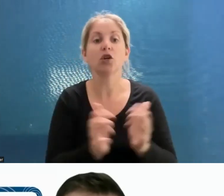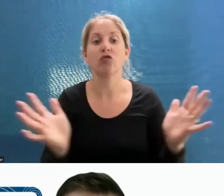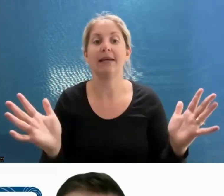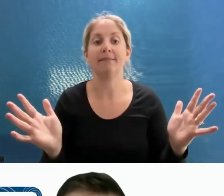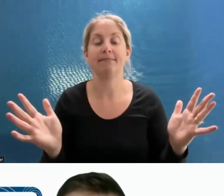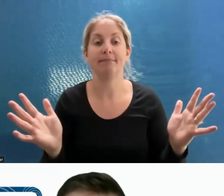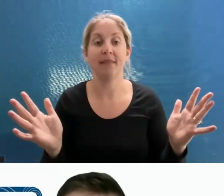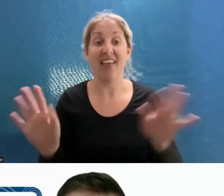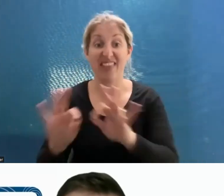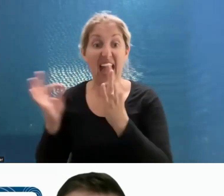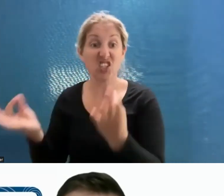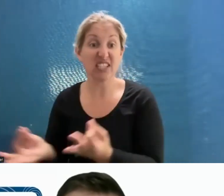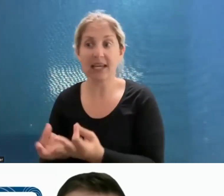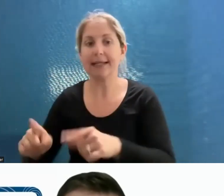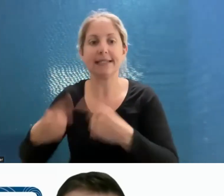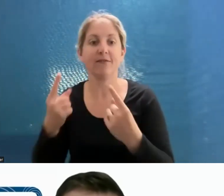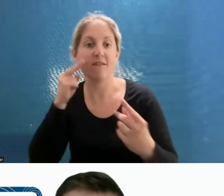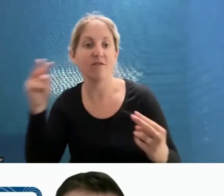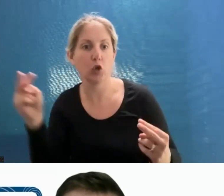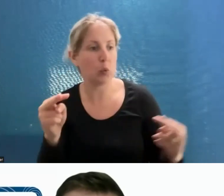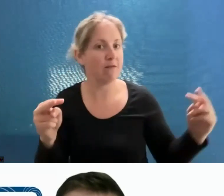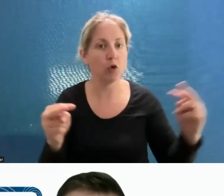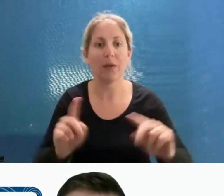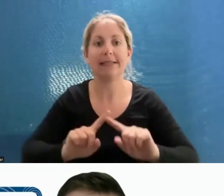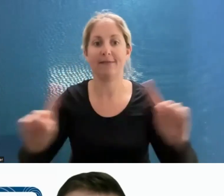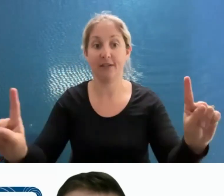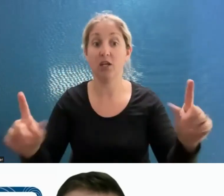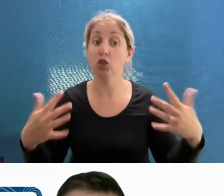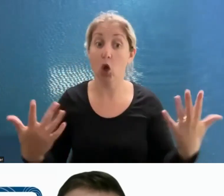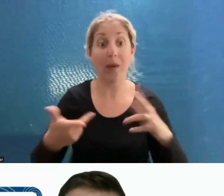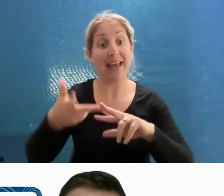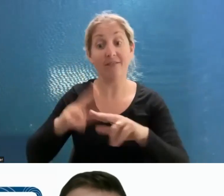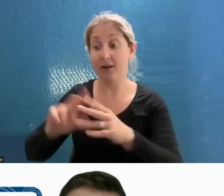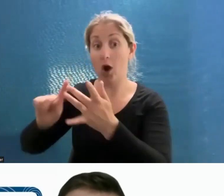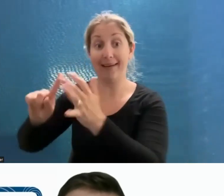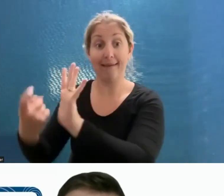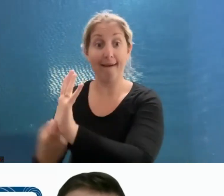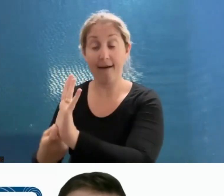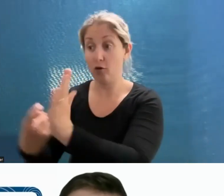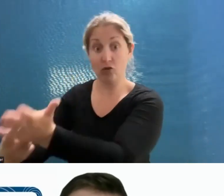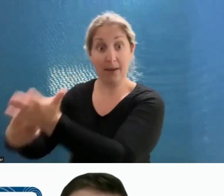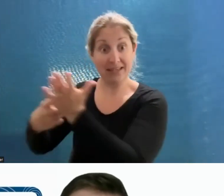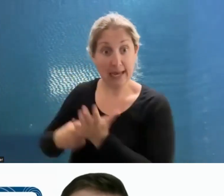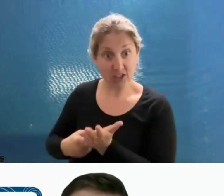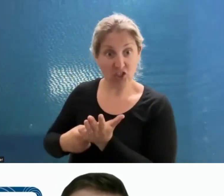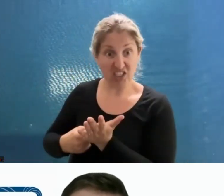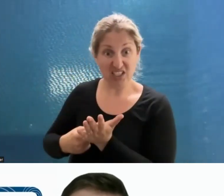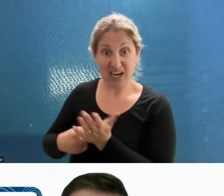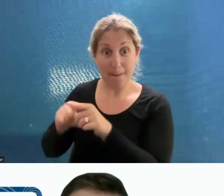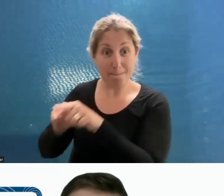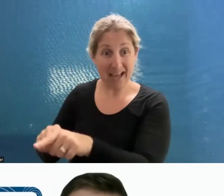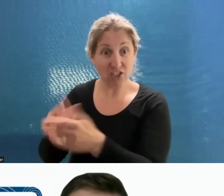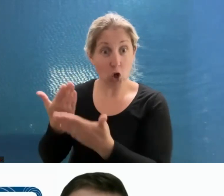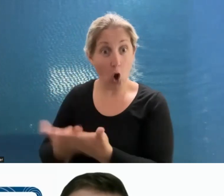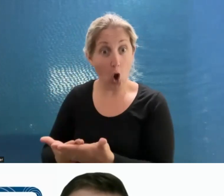So, for example if an Independent Expert's recommendation was based on the agency's understanding